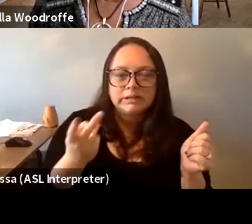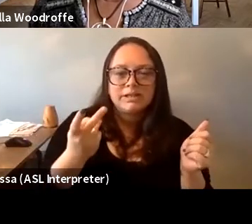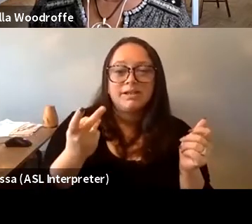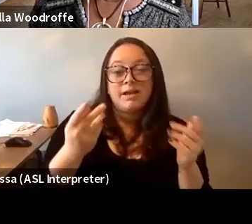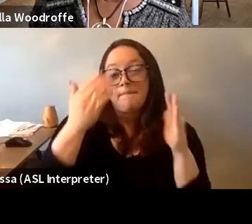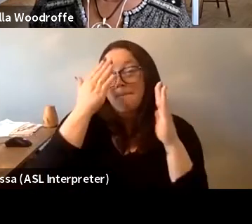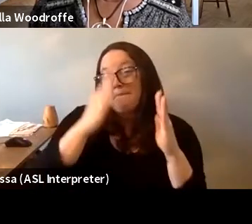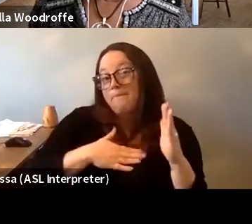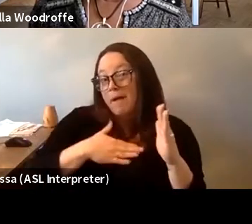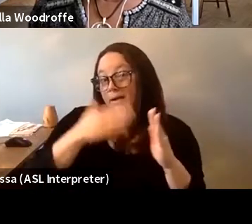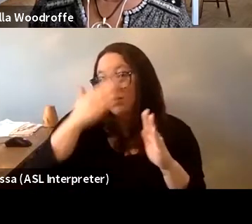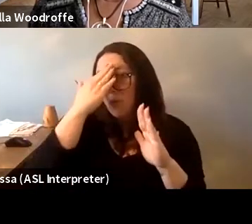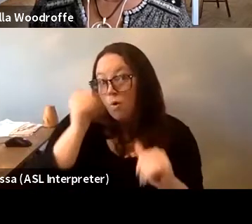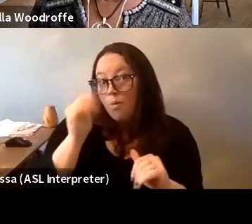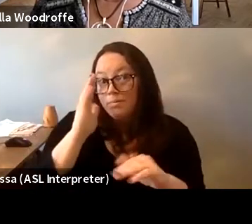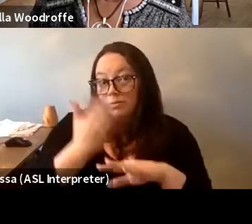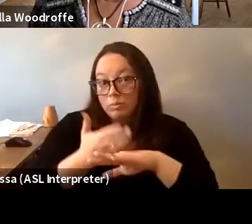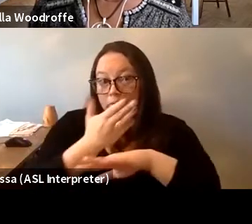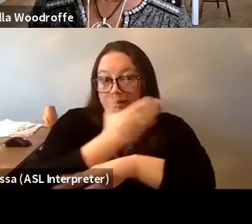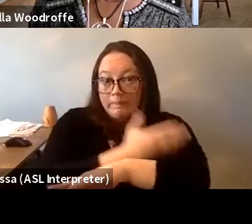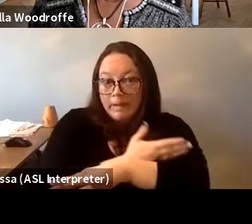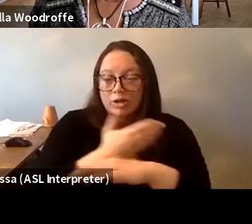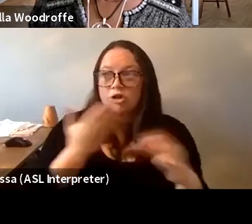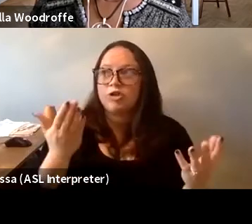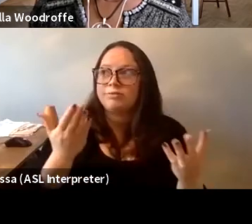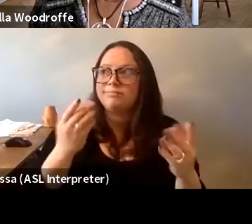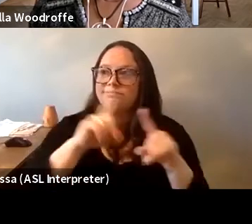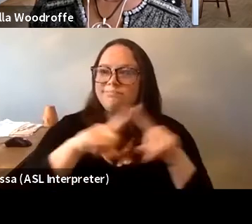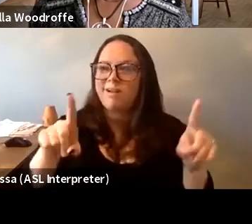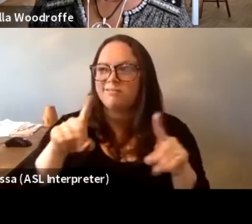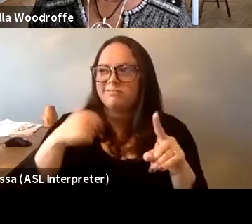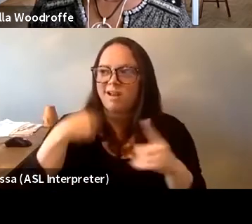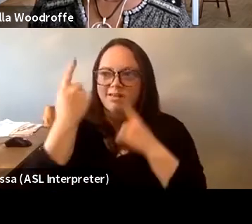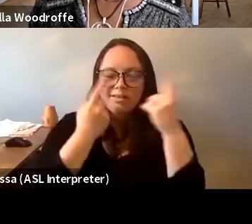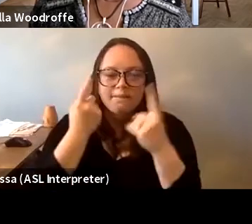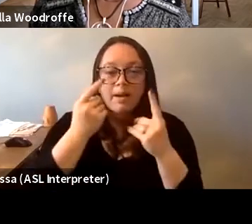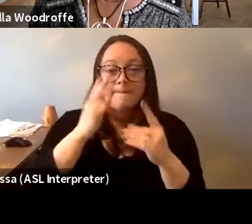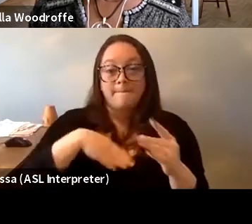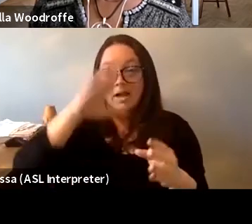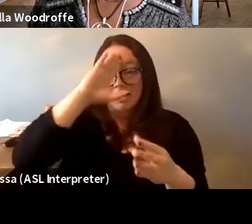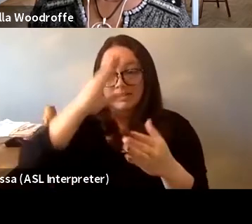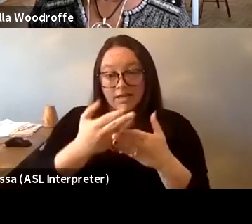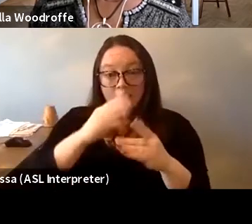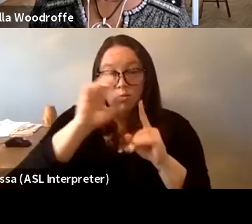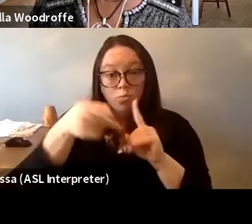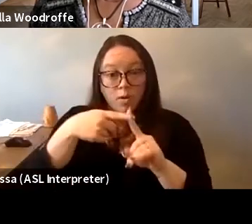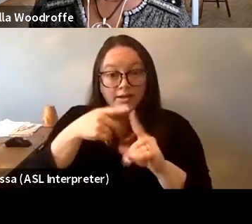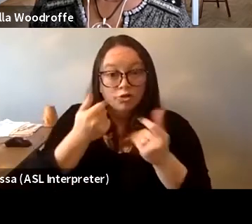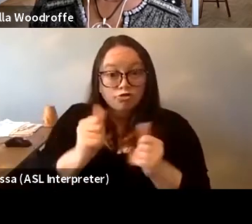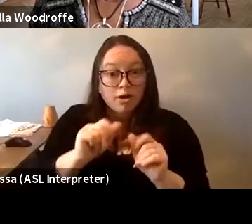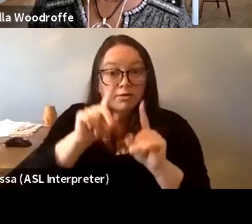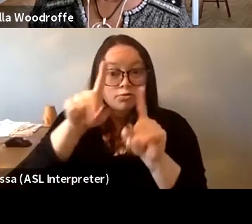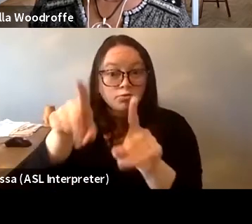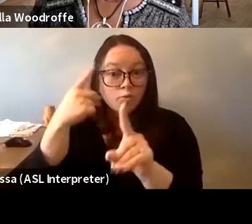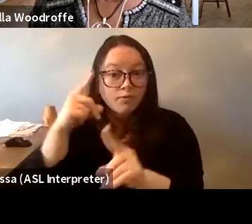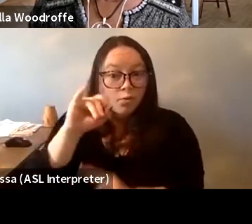he tries to go get a job, for example, you know, he does a summit, he works at a summer camp every summer, okay? They